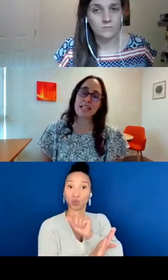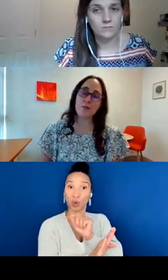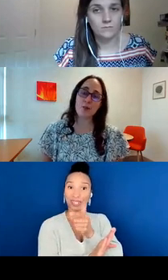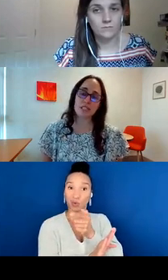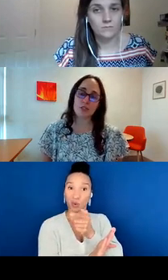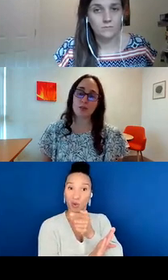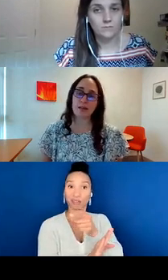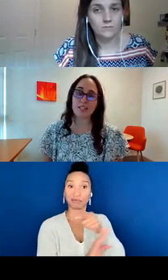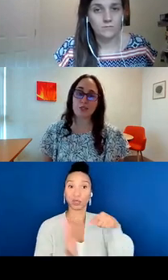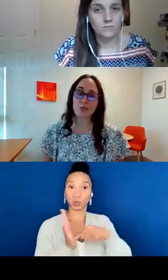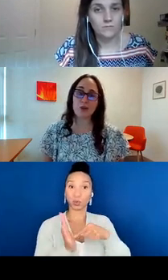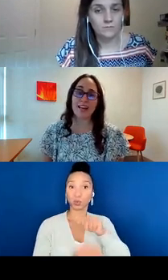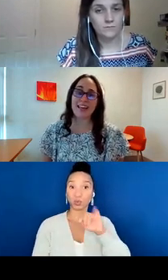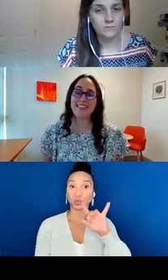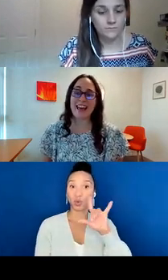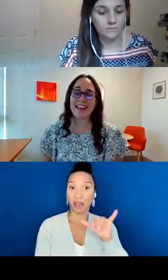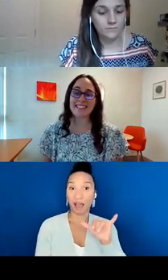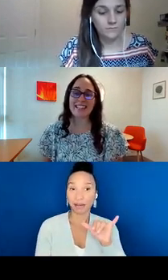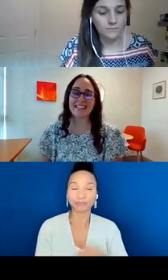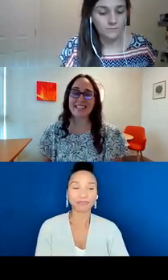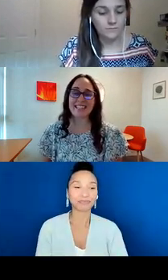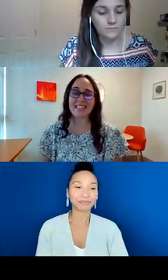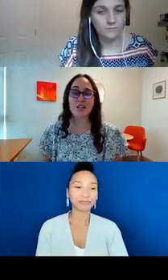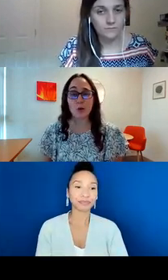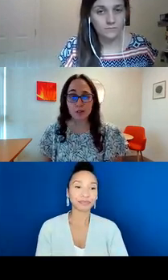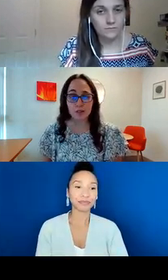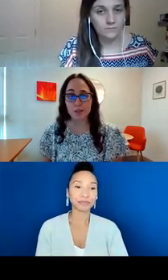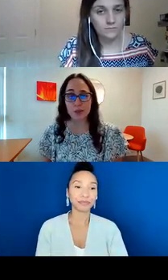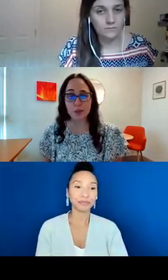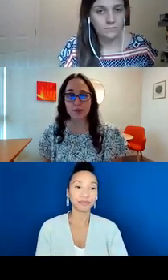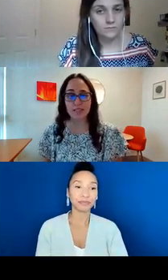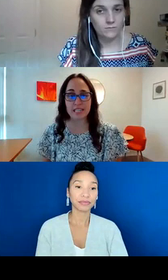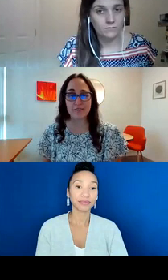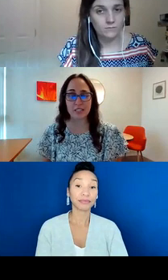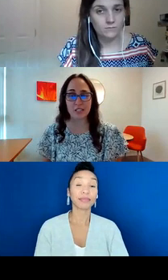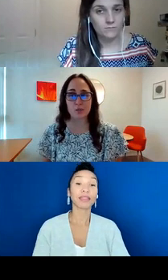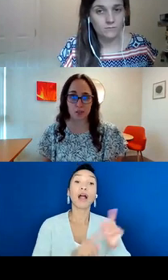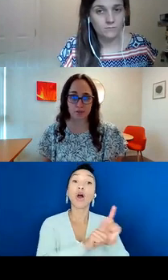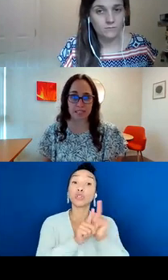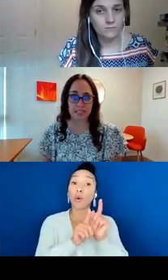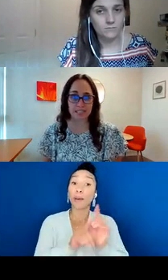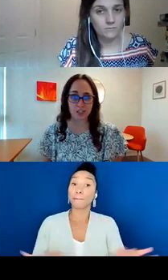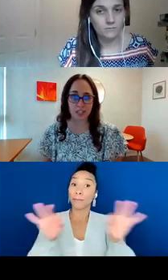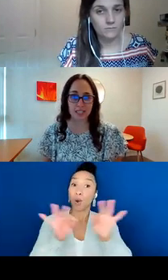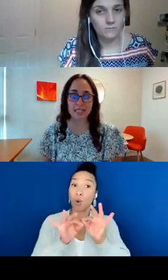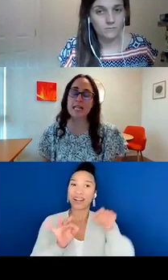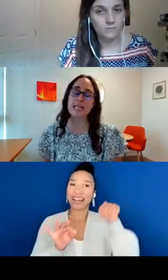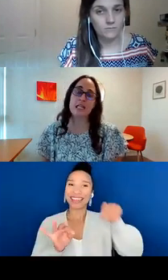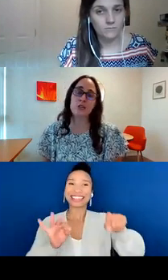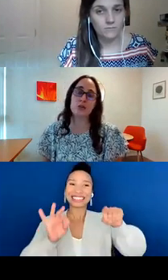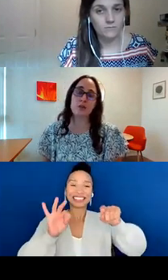And finally, I wanted to remind you that this is an overview of the victim services section.